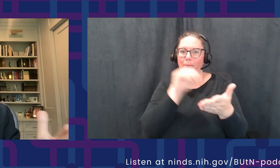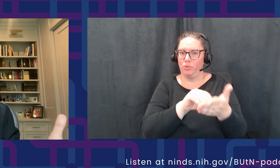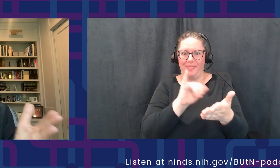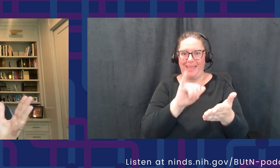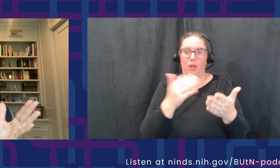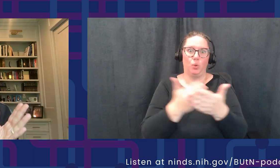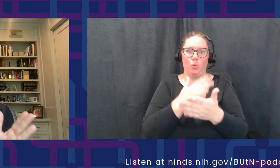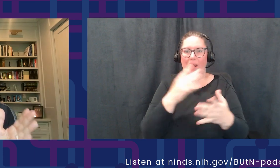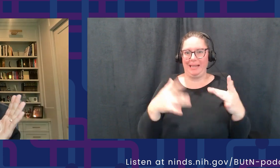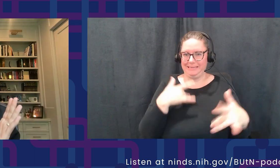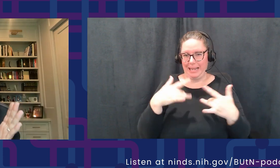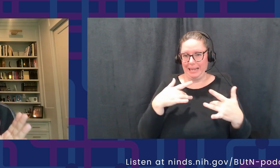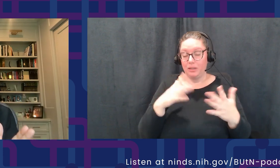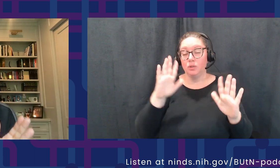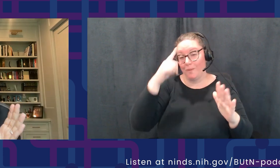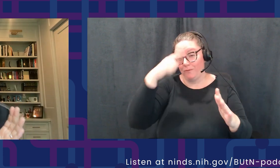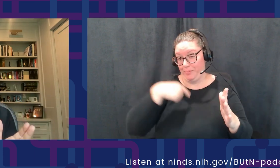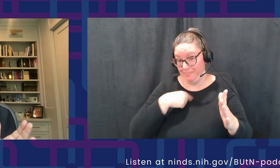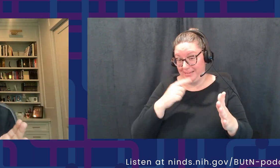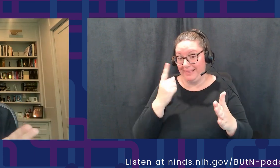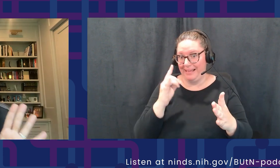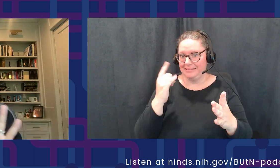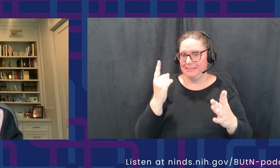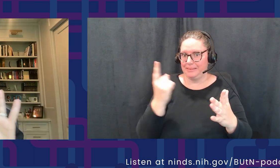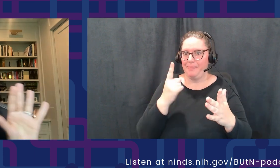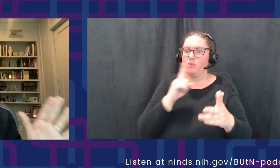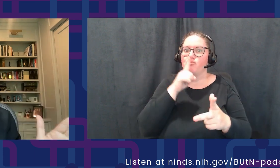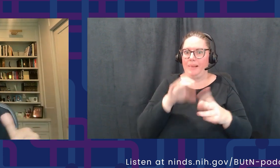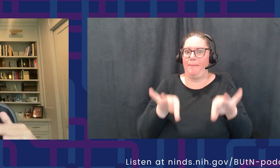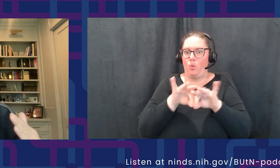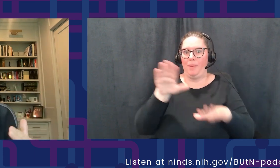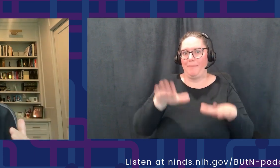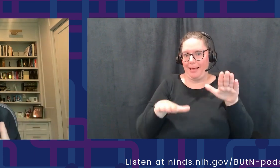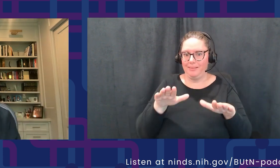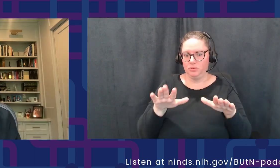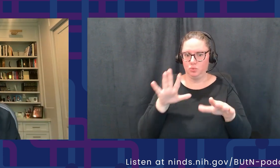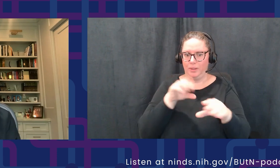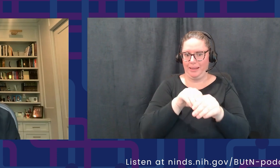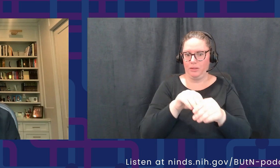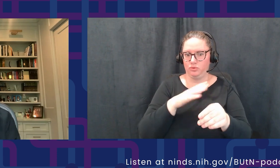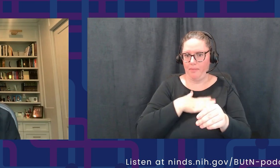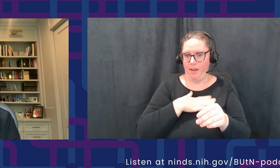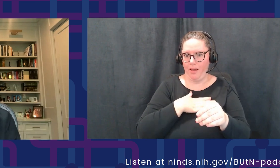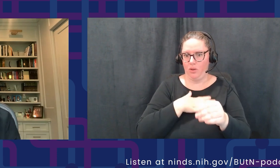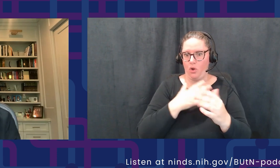So I think for me, that's an important balance to engage your audience. Here I'm talking about a scientific audience.